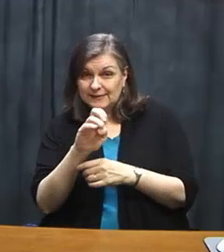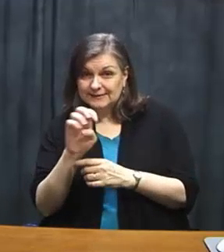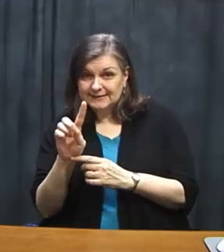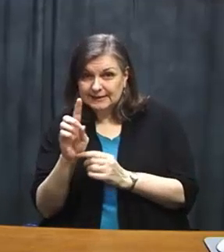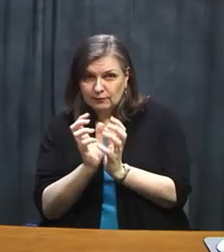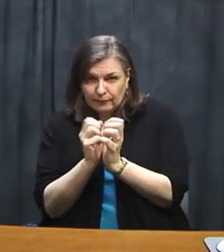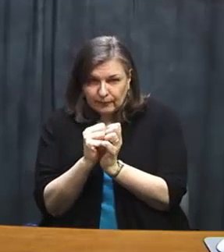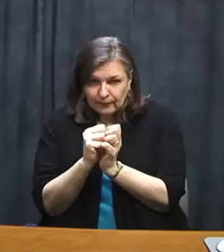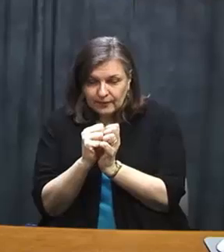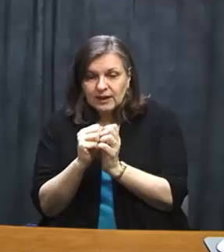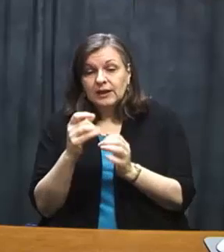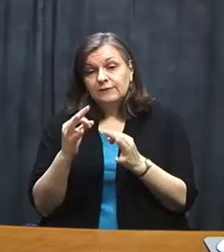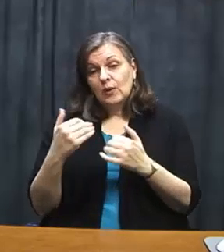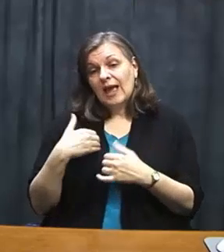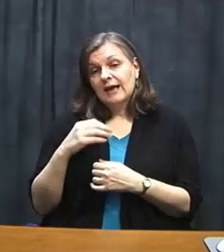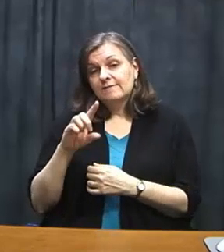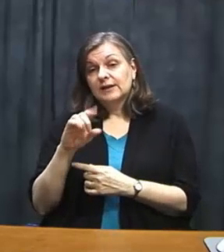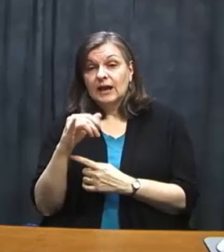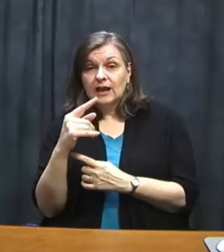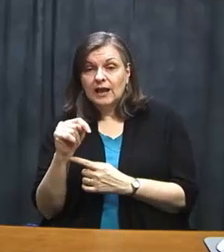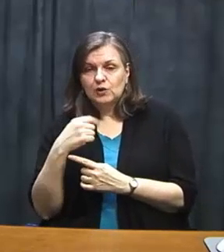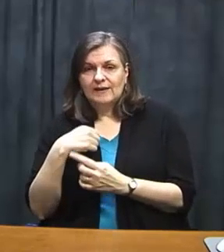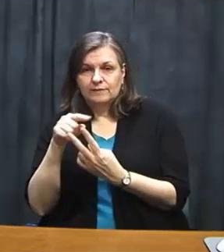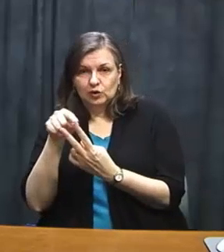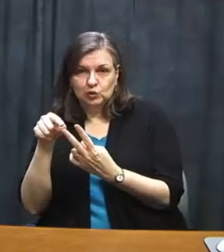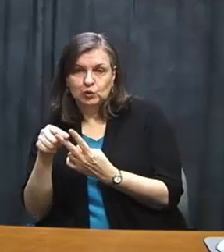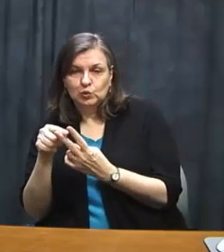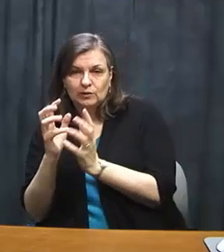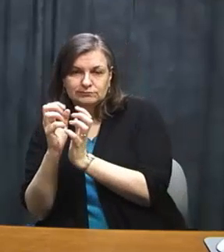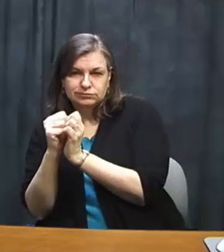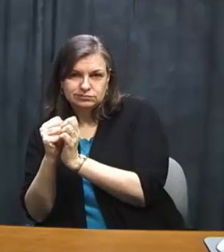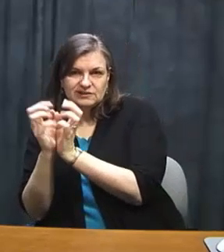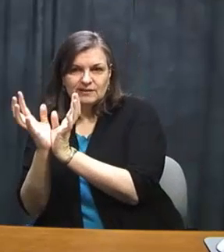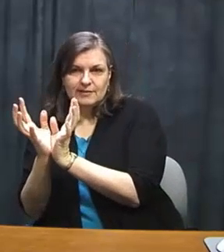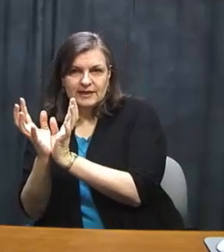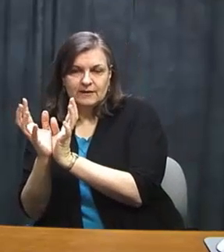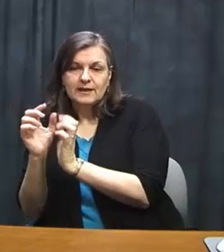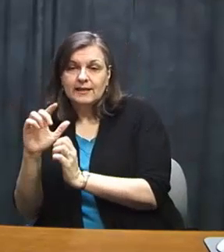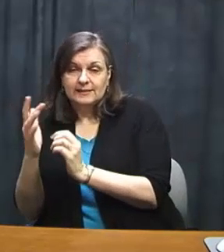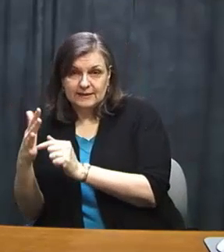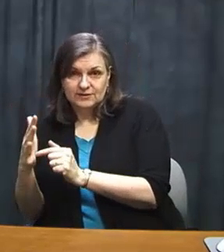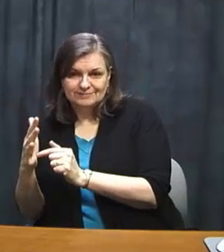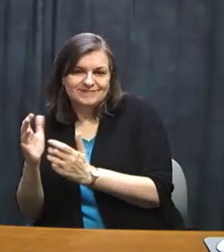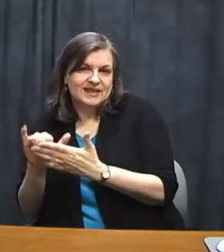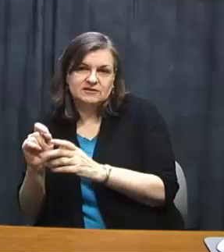if you're a dicot, you have two cotyledons or two embryonic leaves that's all